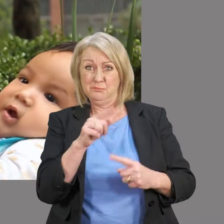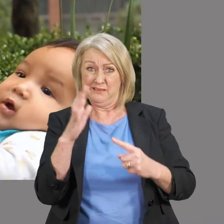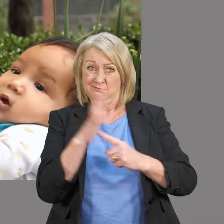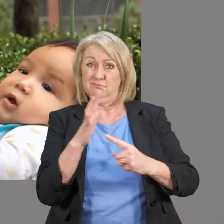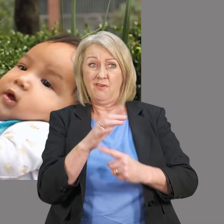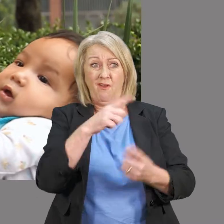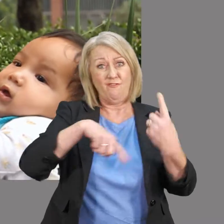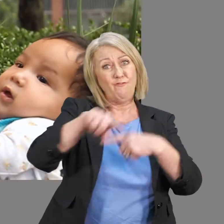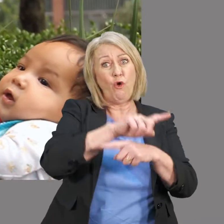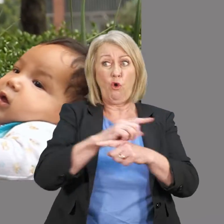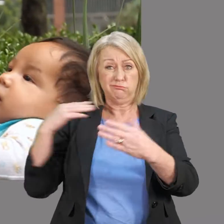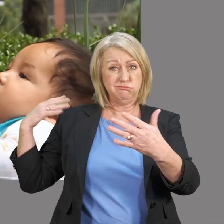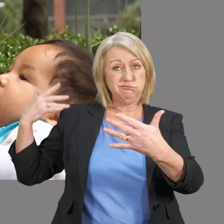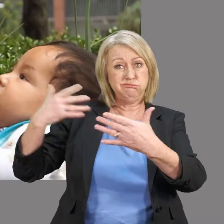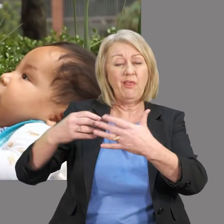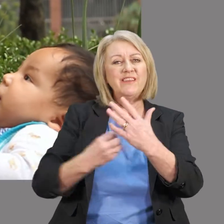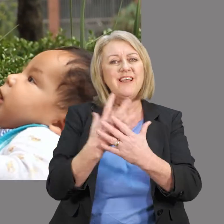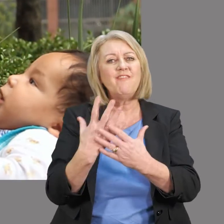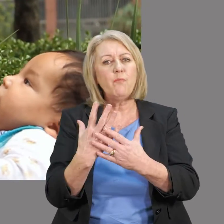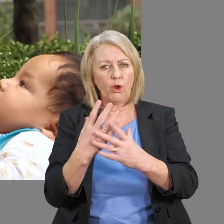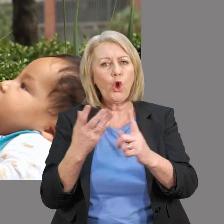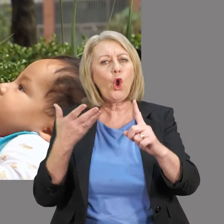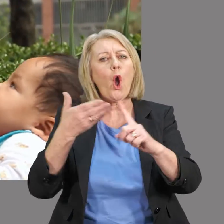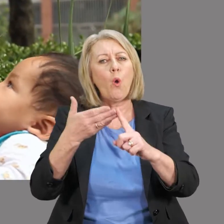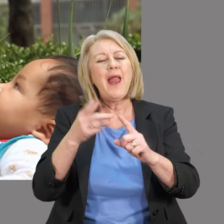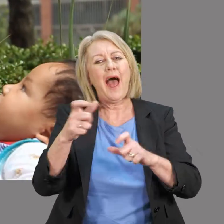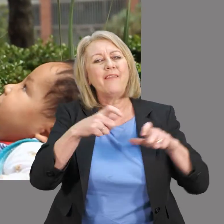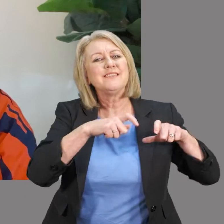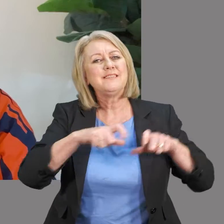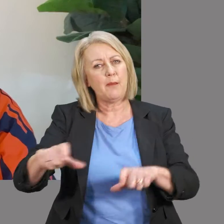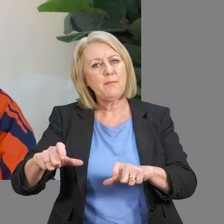throughout the Millennium Development Goal and Sustainable Development Goal eras.